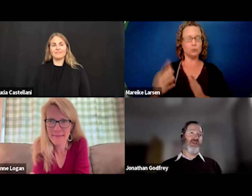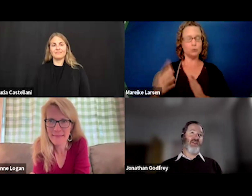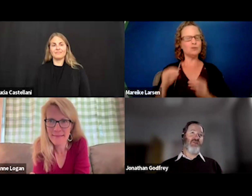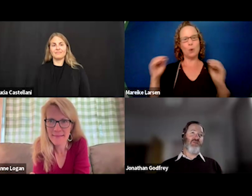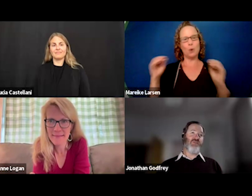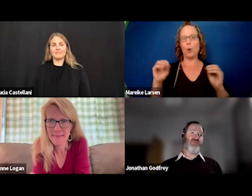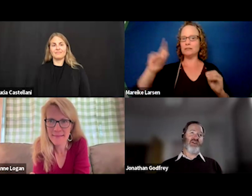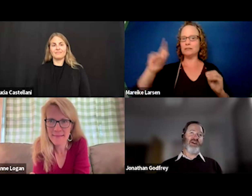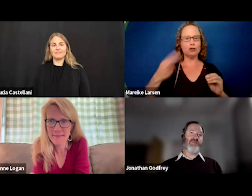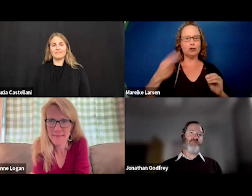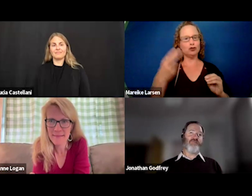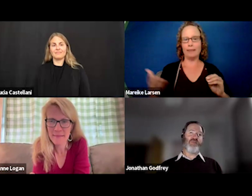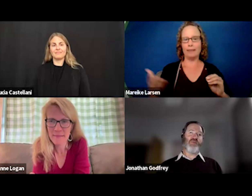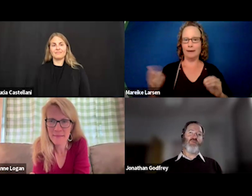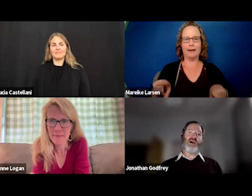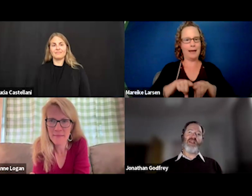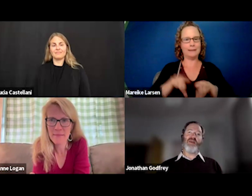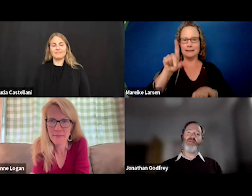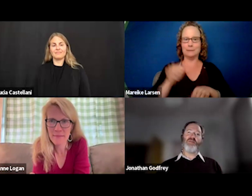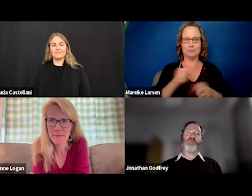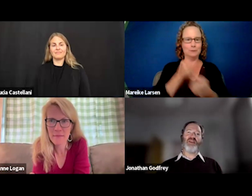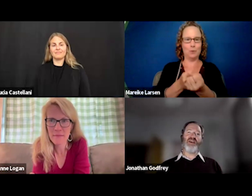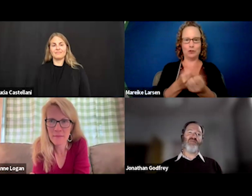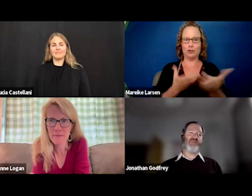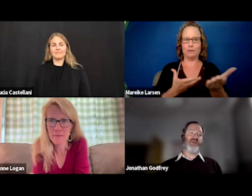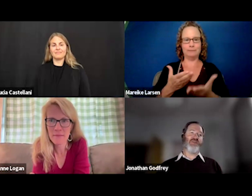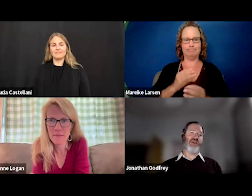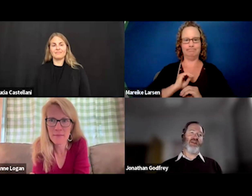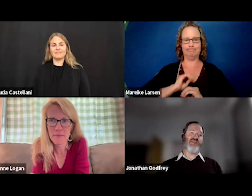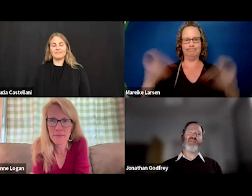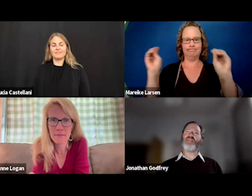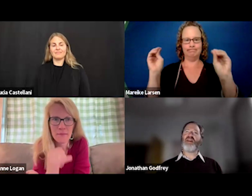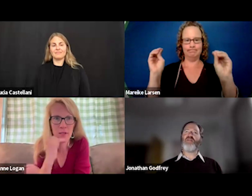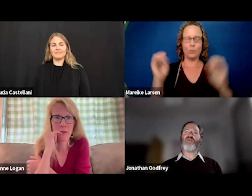There was one staff member who had six hours